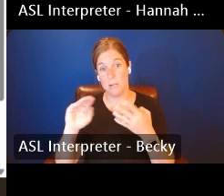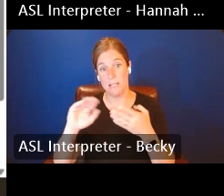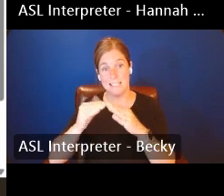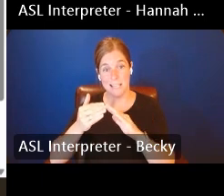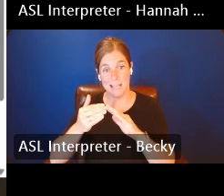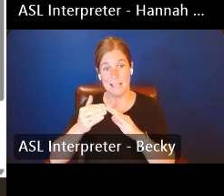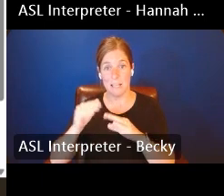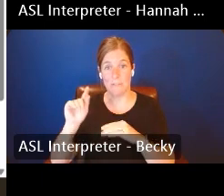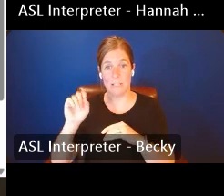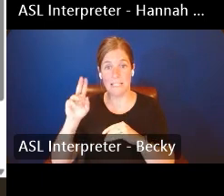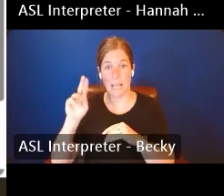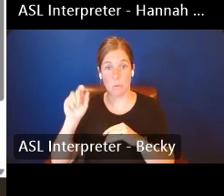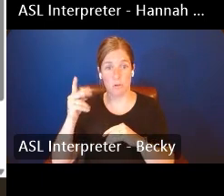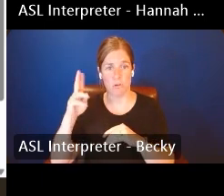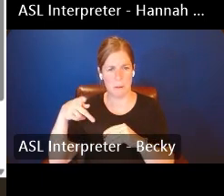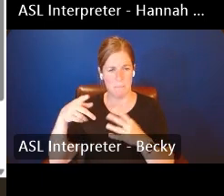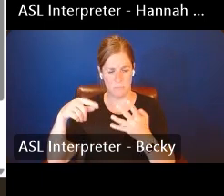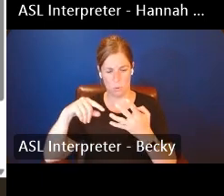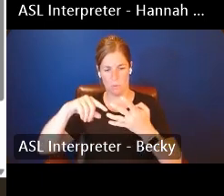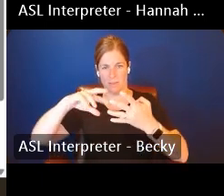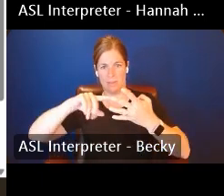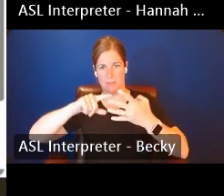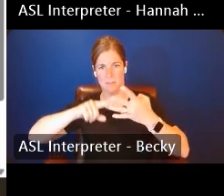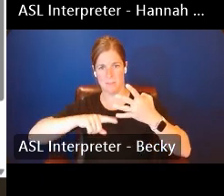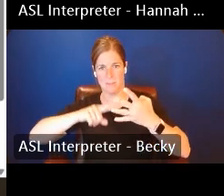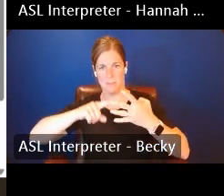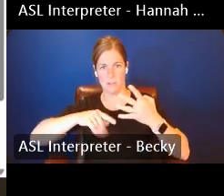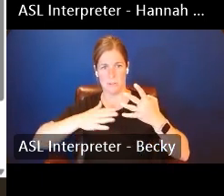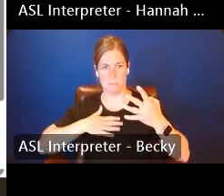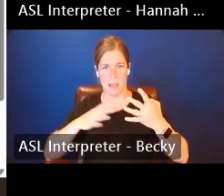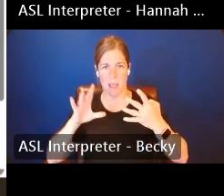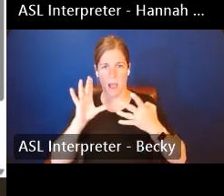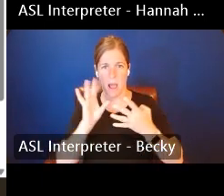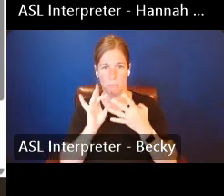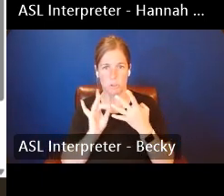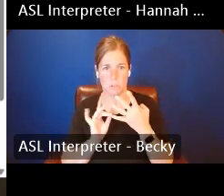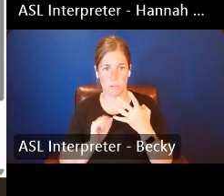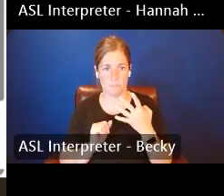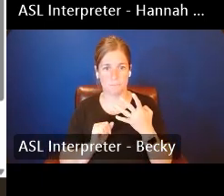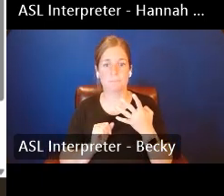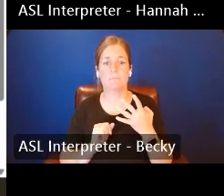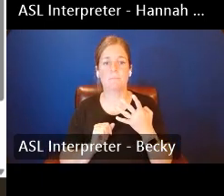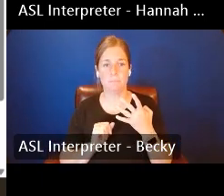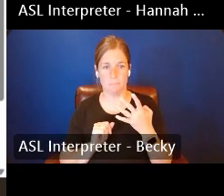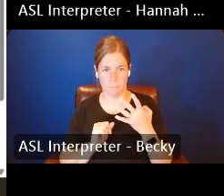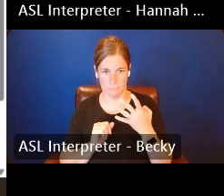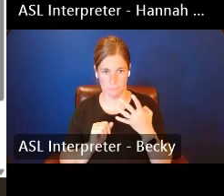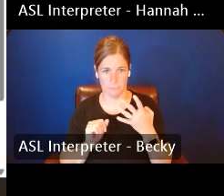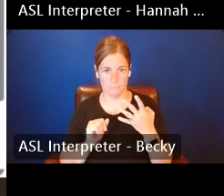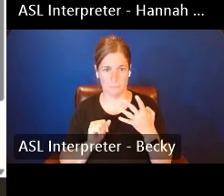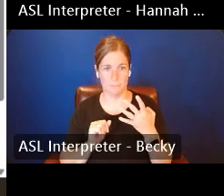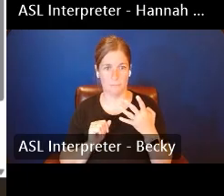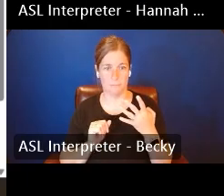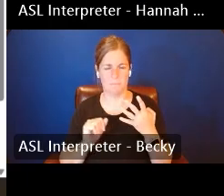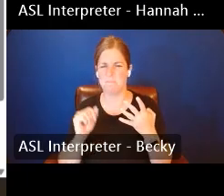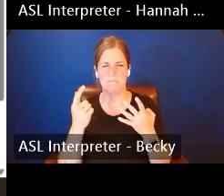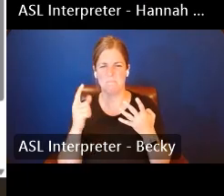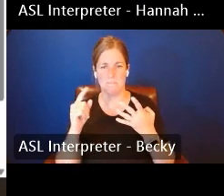So these are my options here in this area. Find Minnesota address or place. “All” will be the first one.